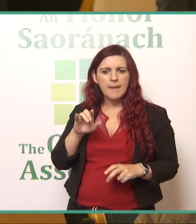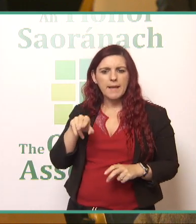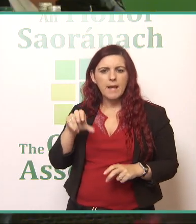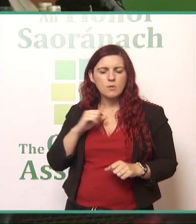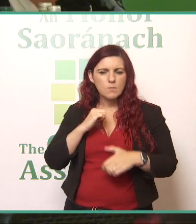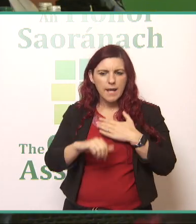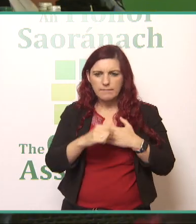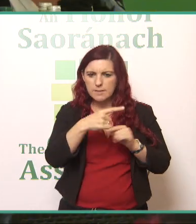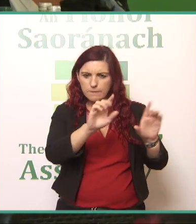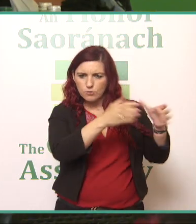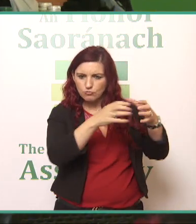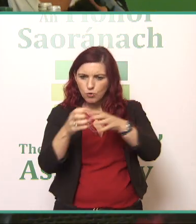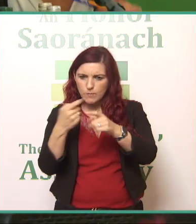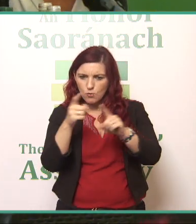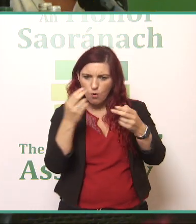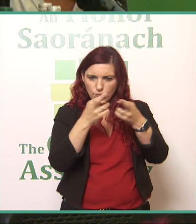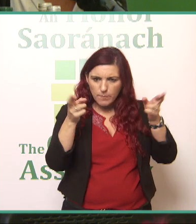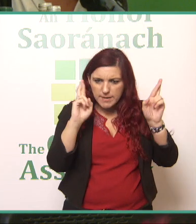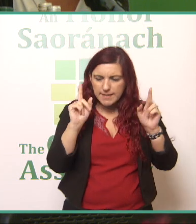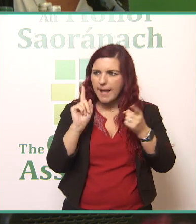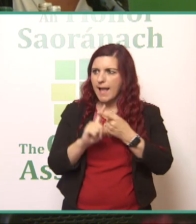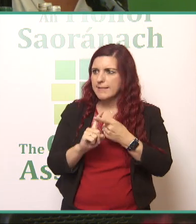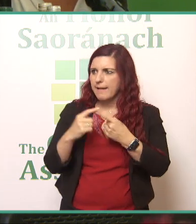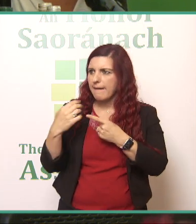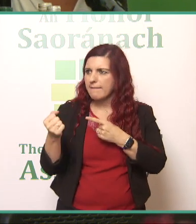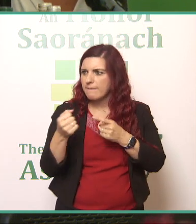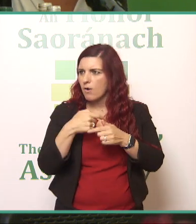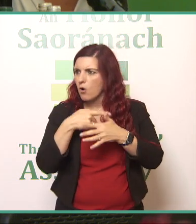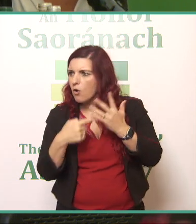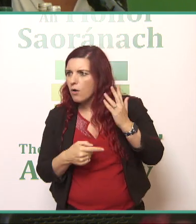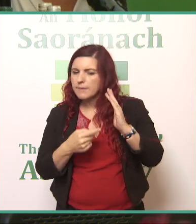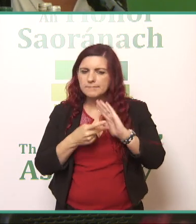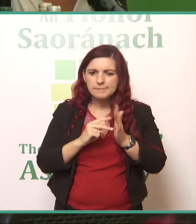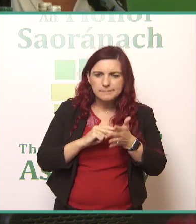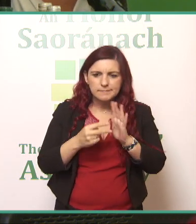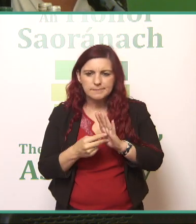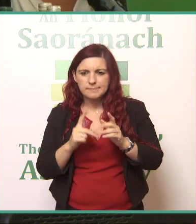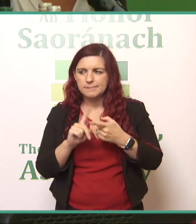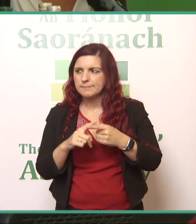that you are all representing and then there were all these plans and um you know like mature and